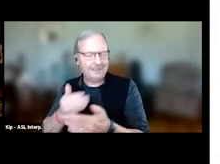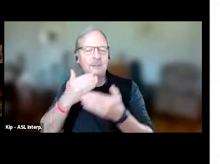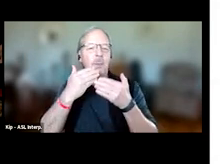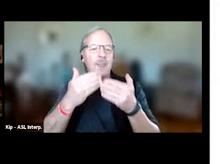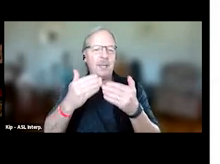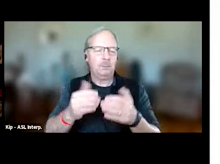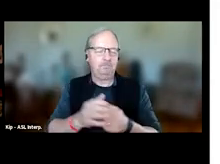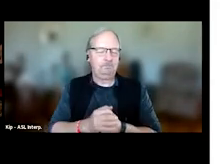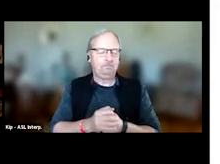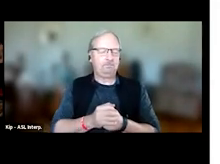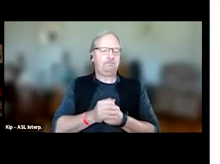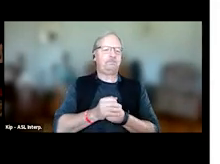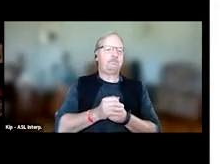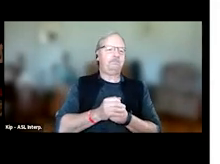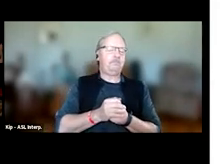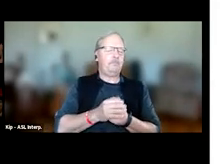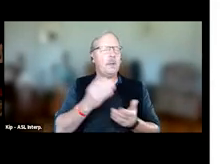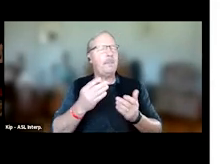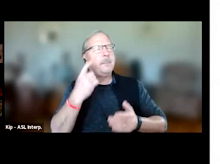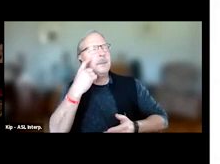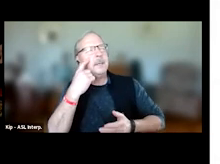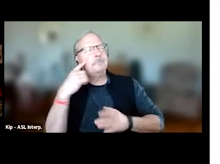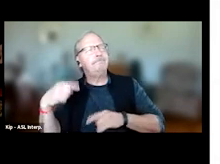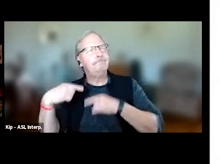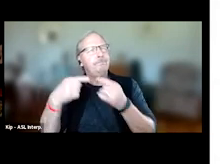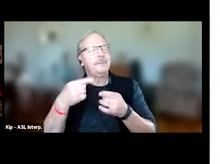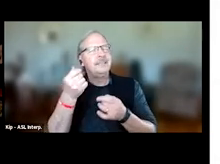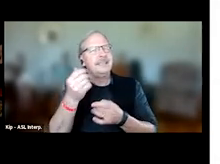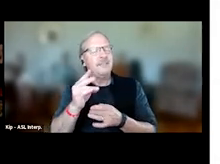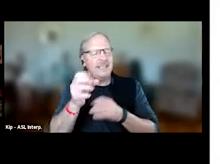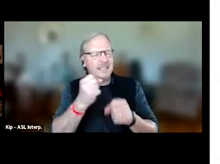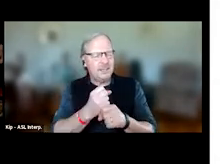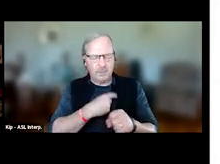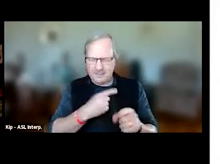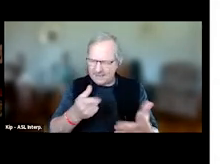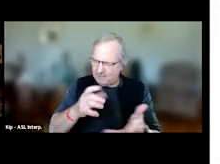Alright, so you might think that after 17 years we would just have this collaboration thing already down pat